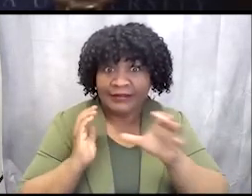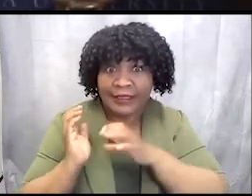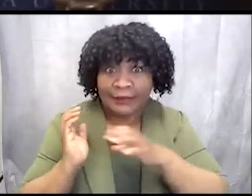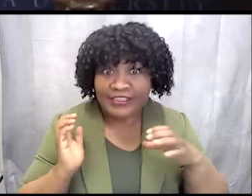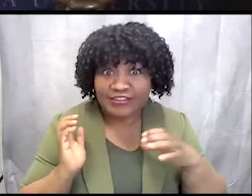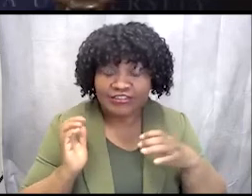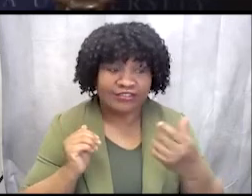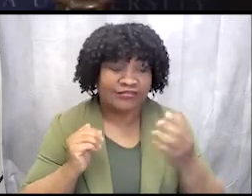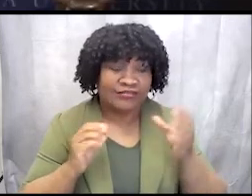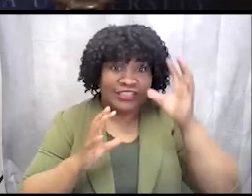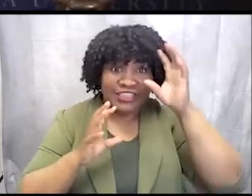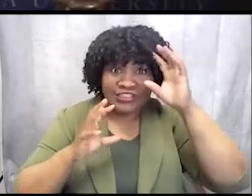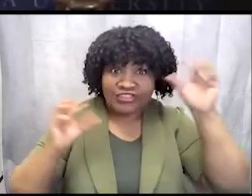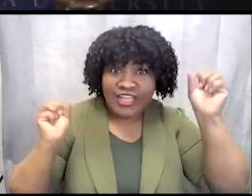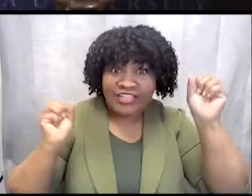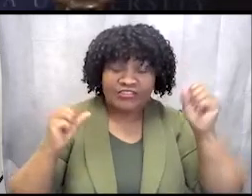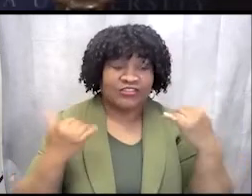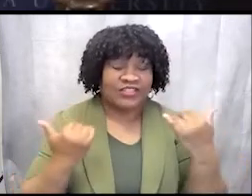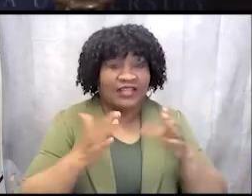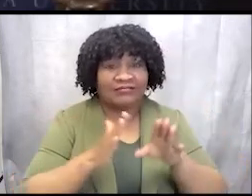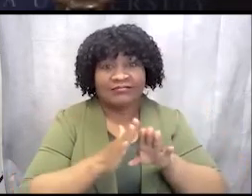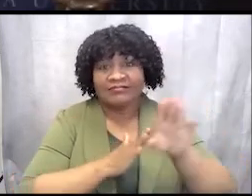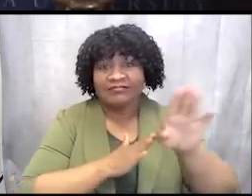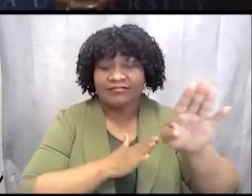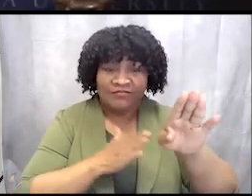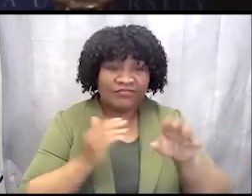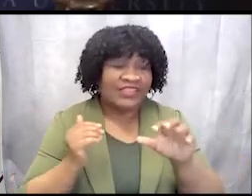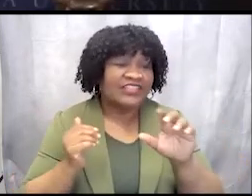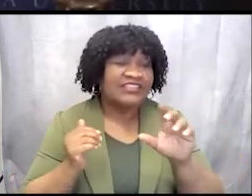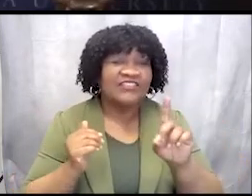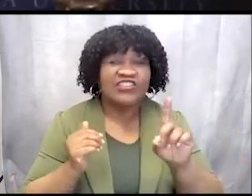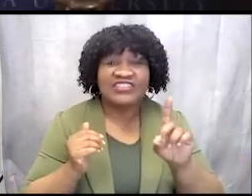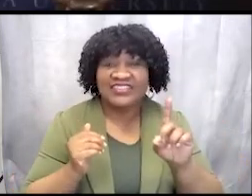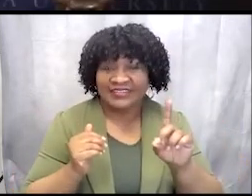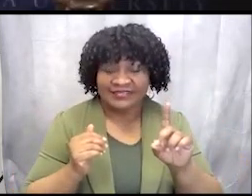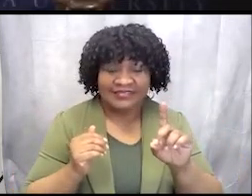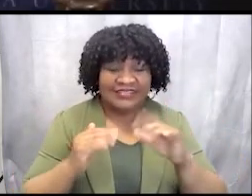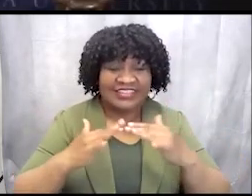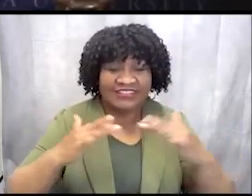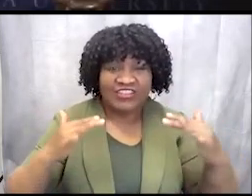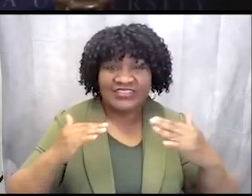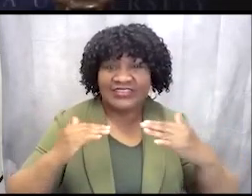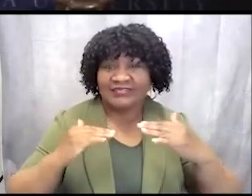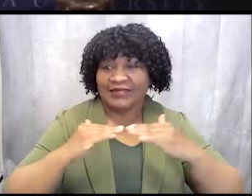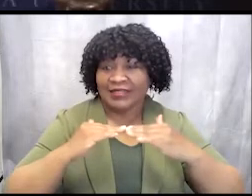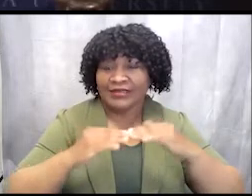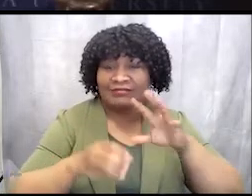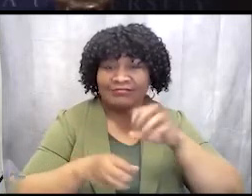As chancellor, he's led an initiative to advance diversity, equity, and inclusion in New York schools,